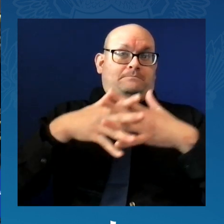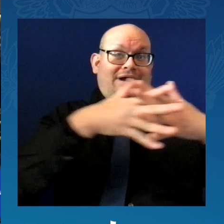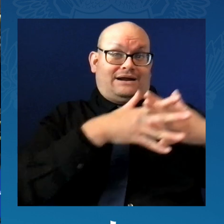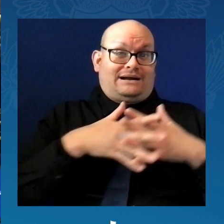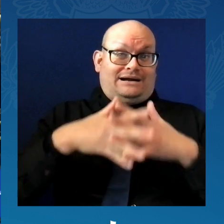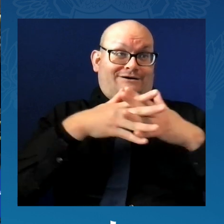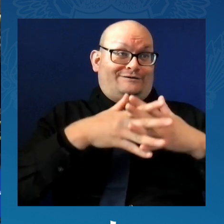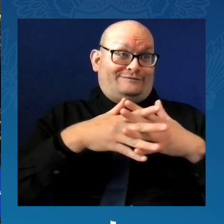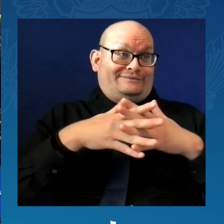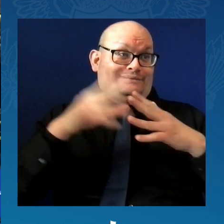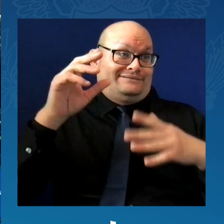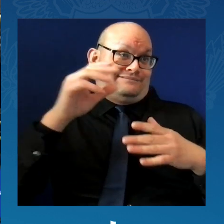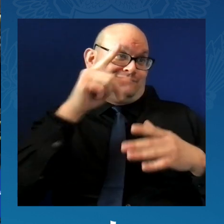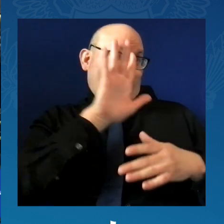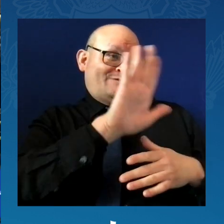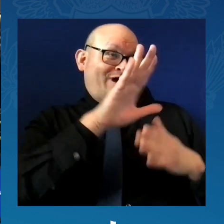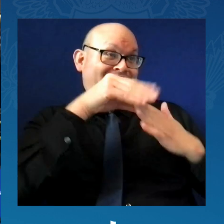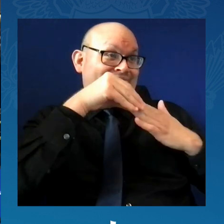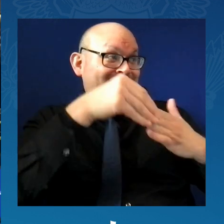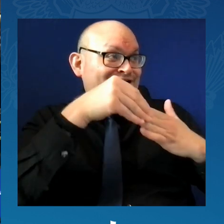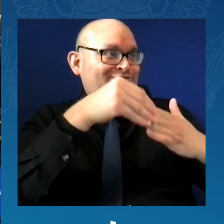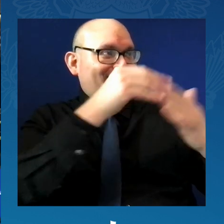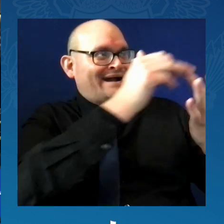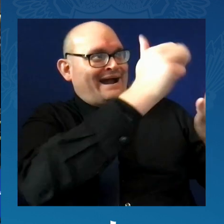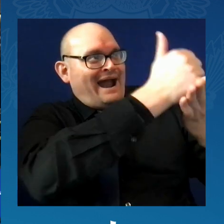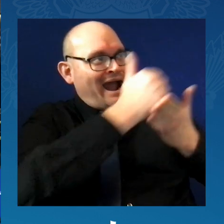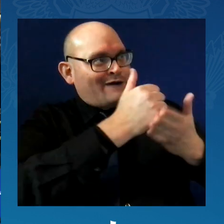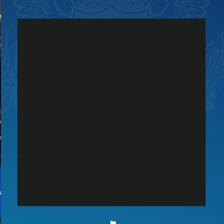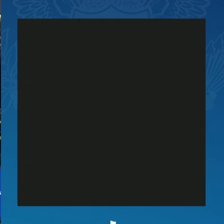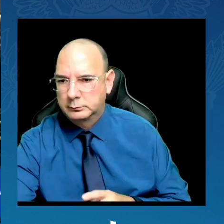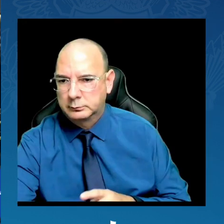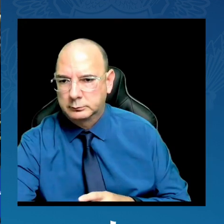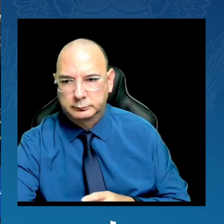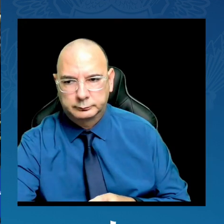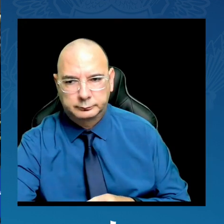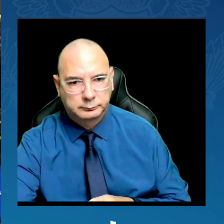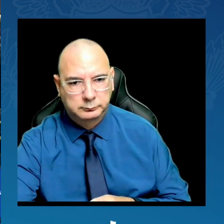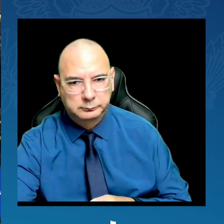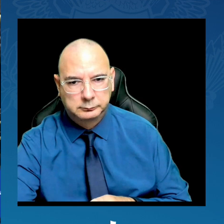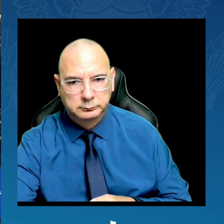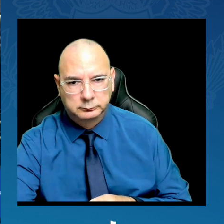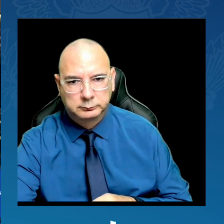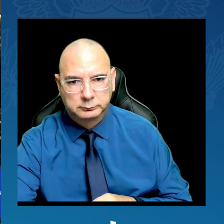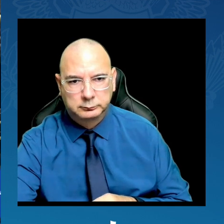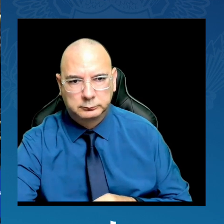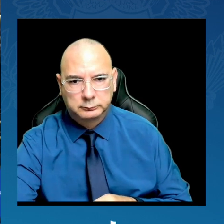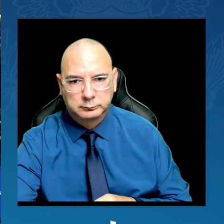The Vice President: And for folks who are listening right now. How would they have access to some of this information? Assistant Secretary Trujillo: Where should they go?